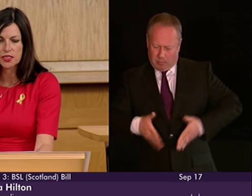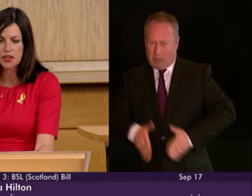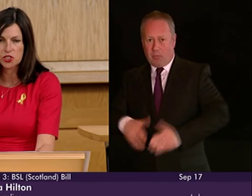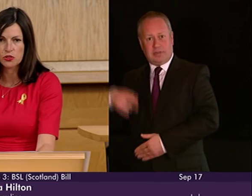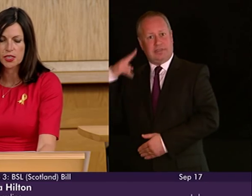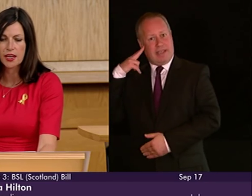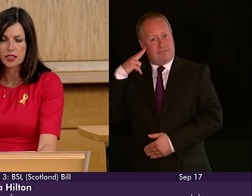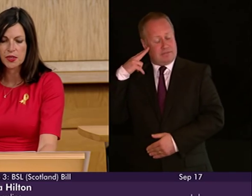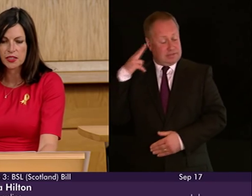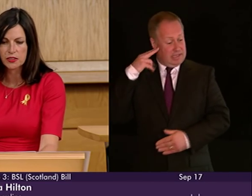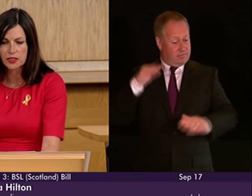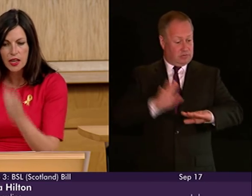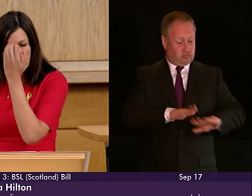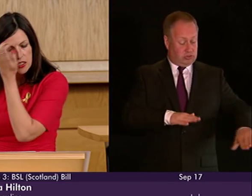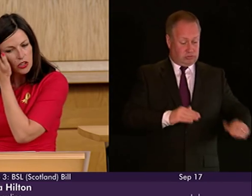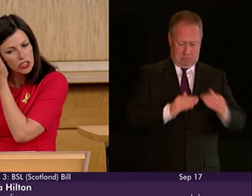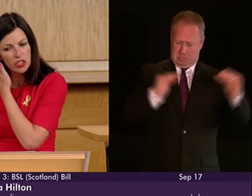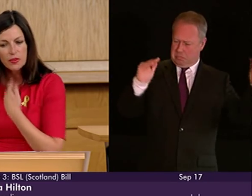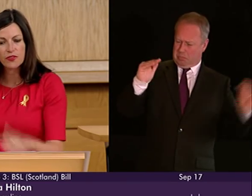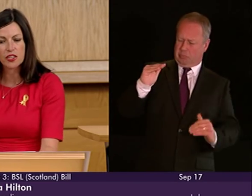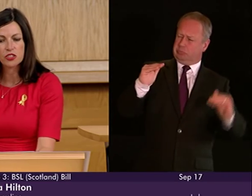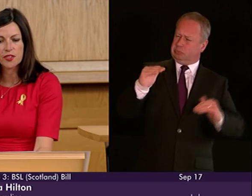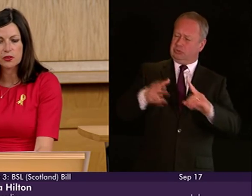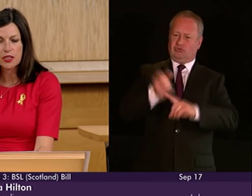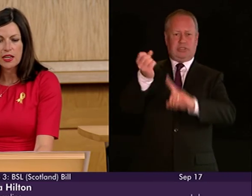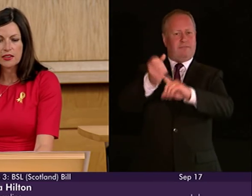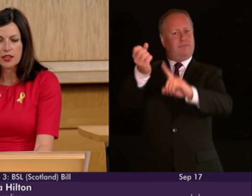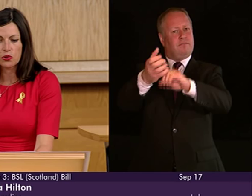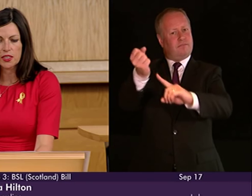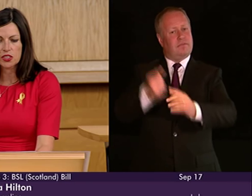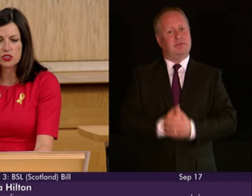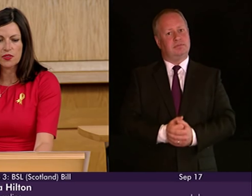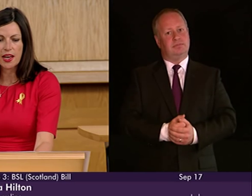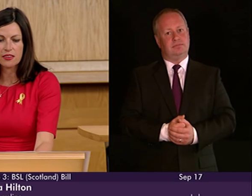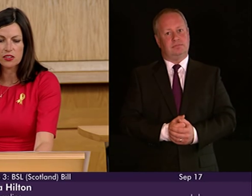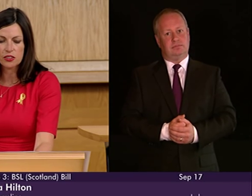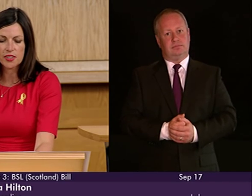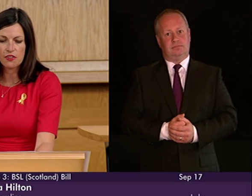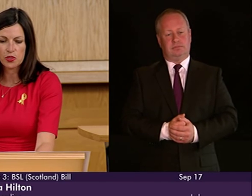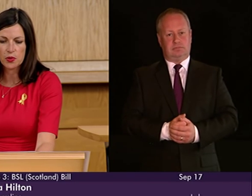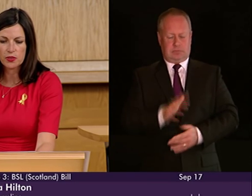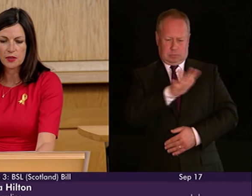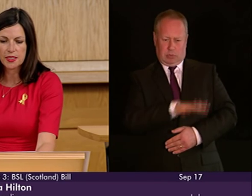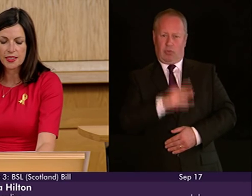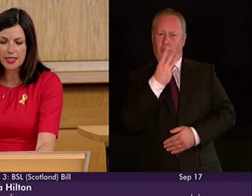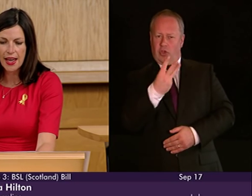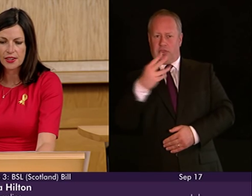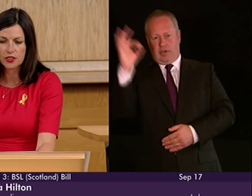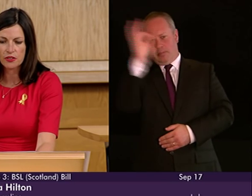between deaf children and their peers. Scottish Government figures reveal that only just over a third of deaf pupils attain highers or